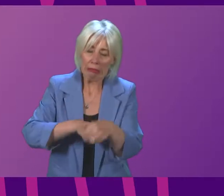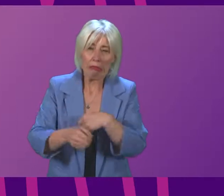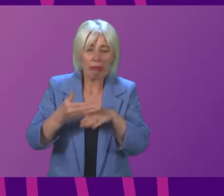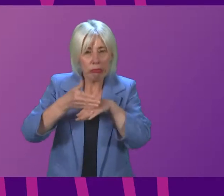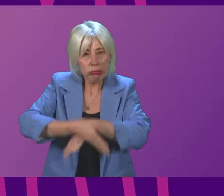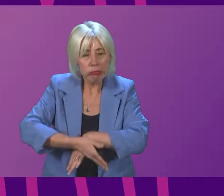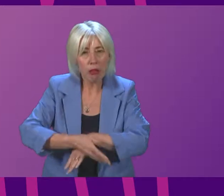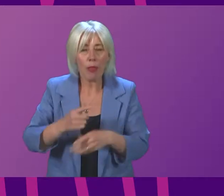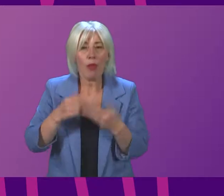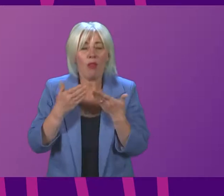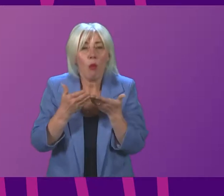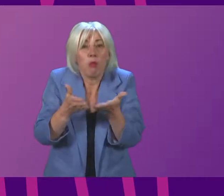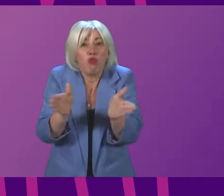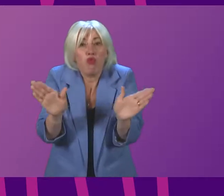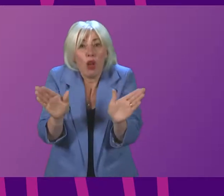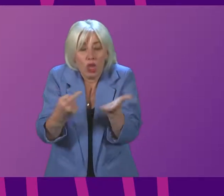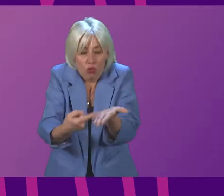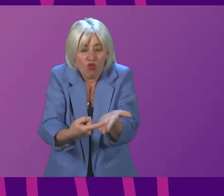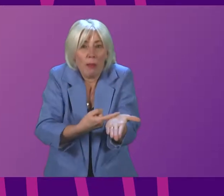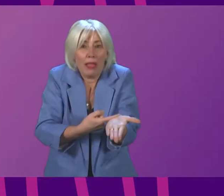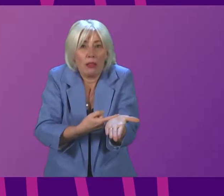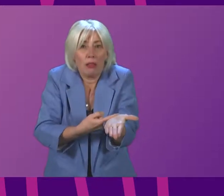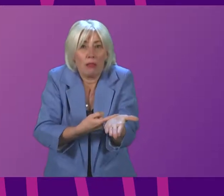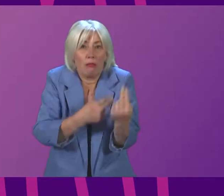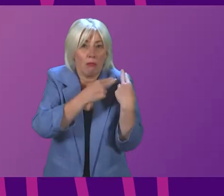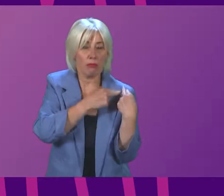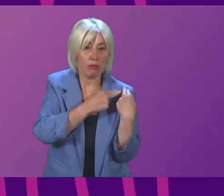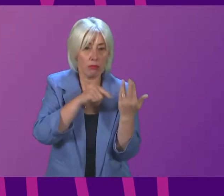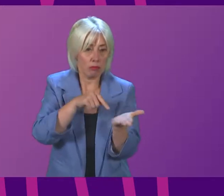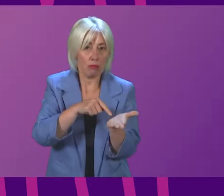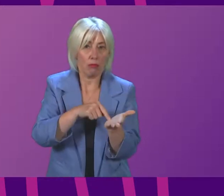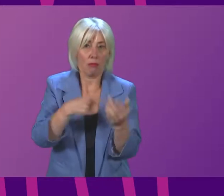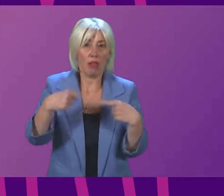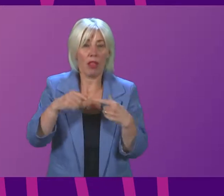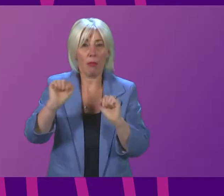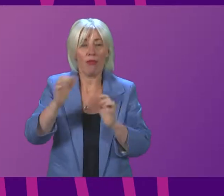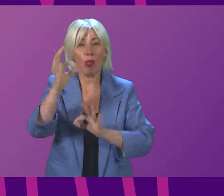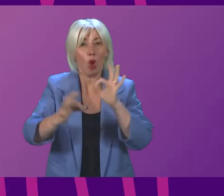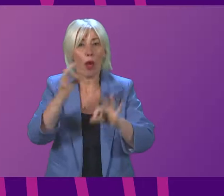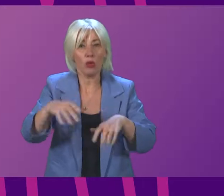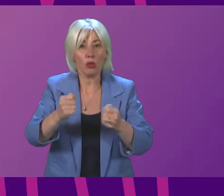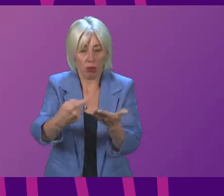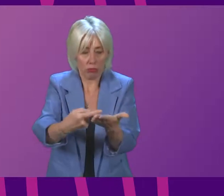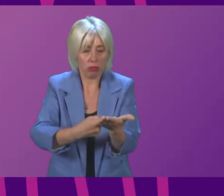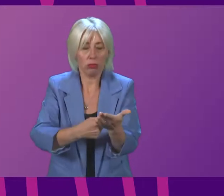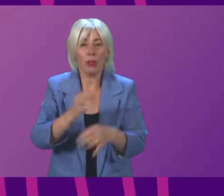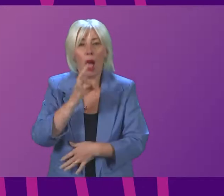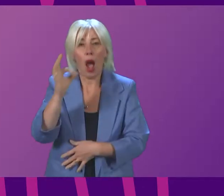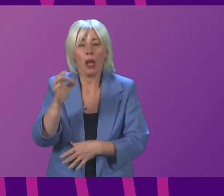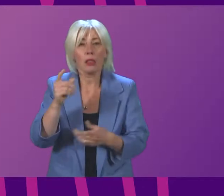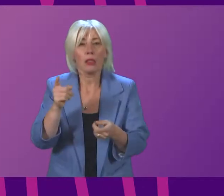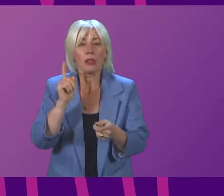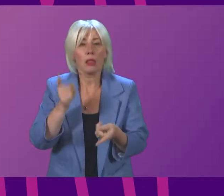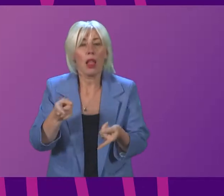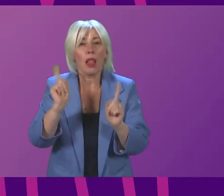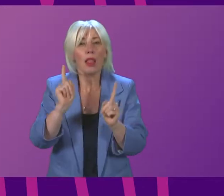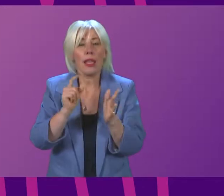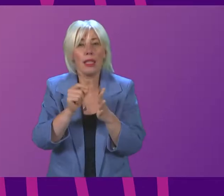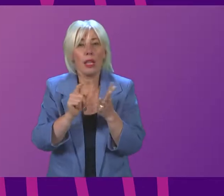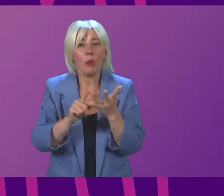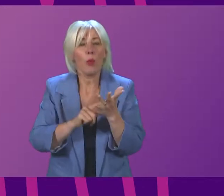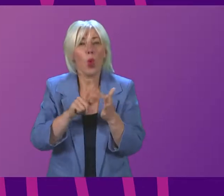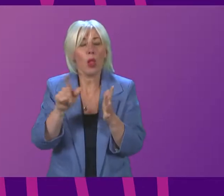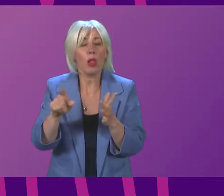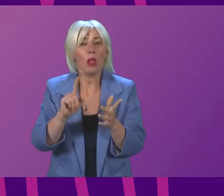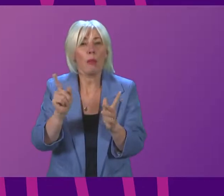have the broadest possible remit for the inquiry. Judging the treatment mechanisms for